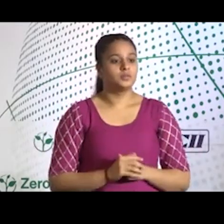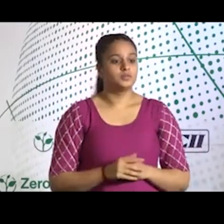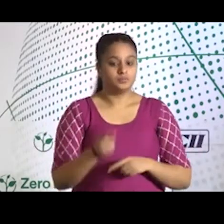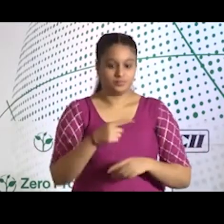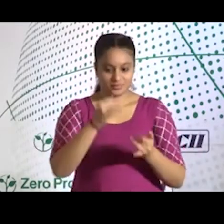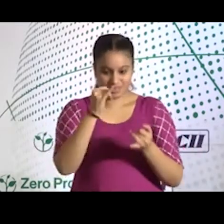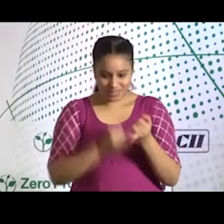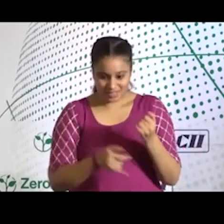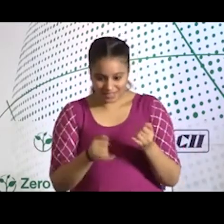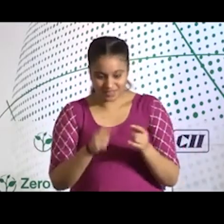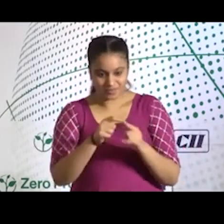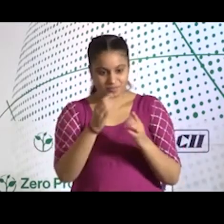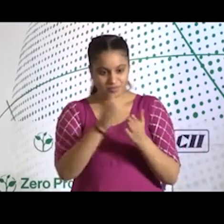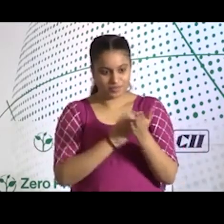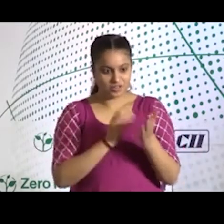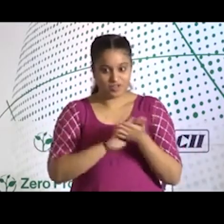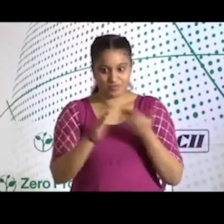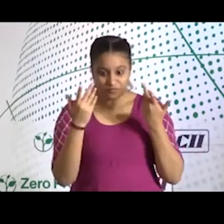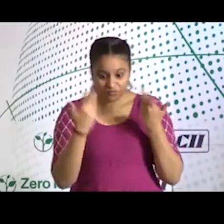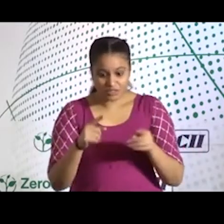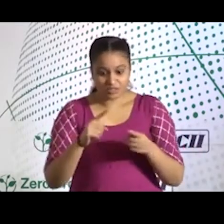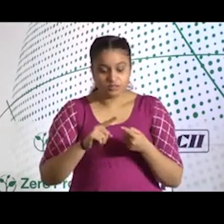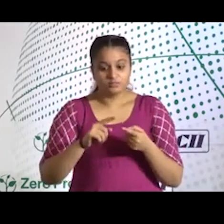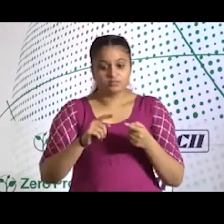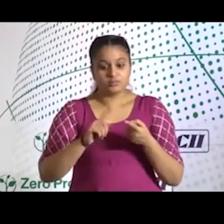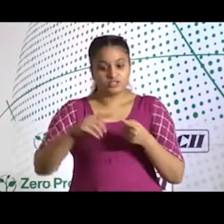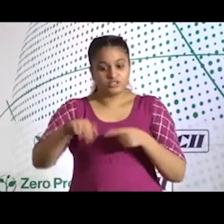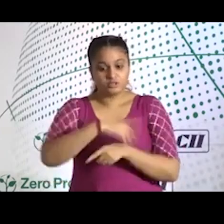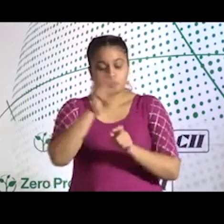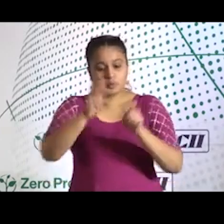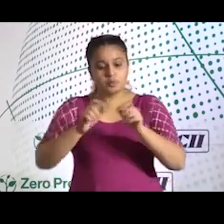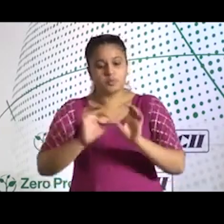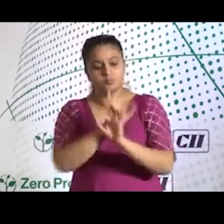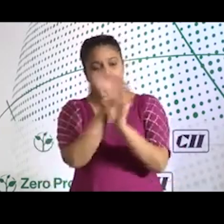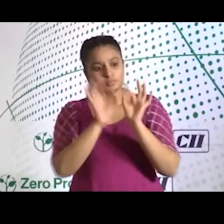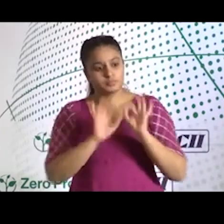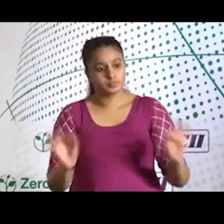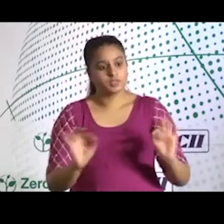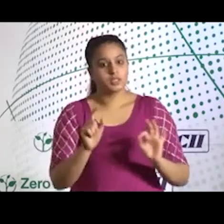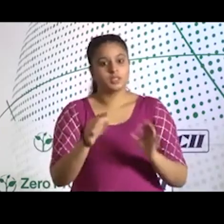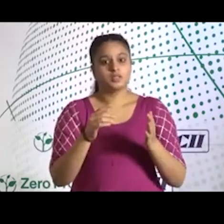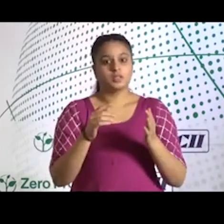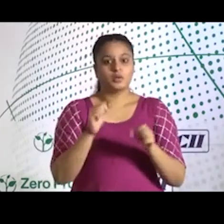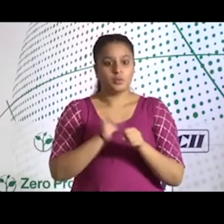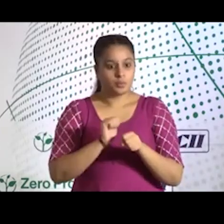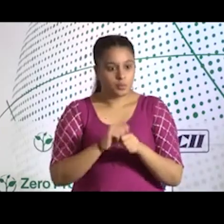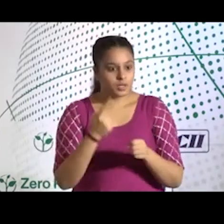The engineers are completely ready to be absorbed by all this industry and they are not going to be trainees anymore.